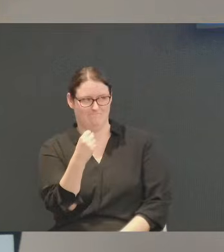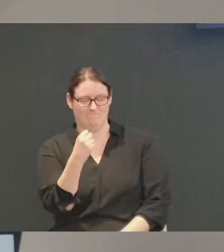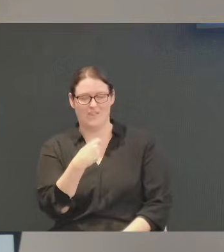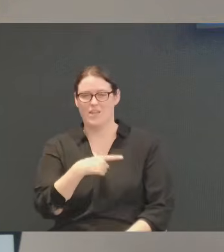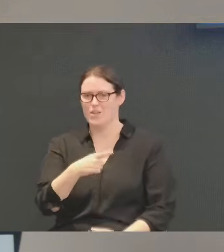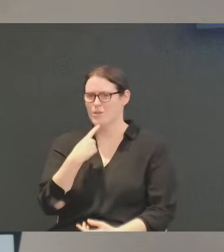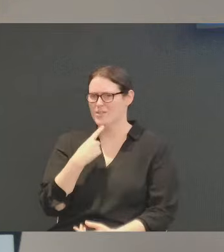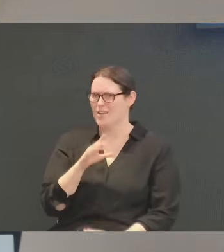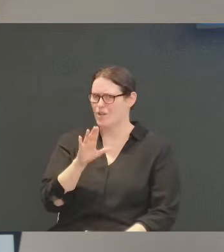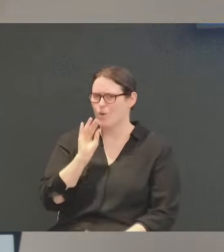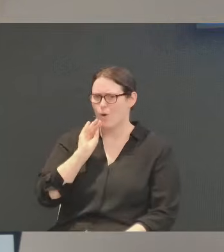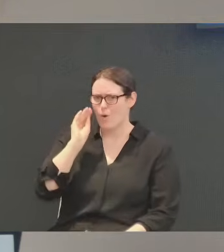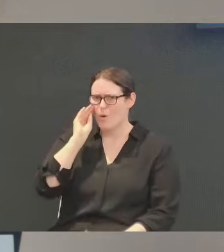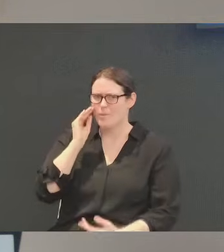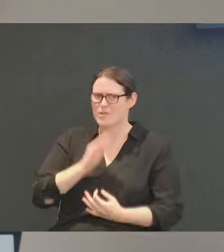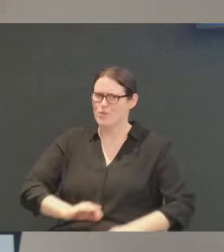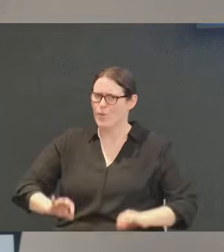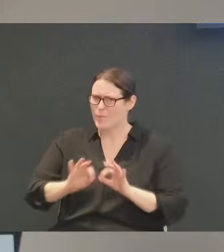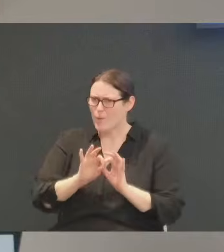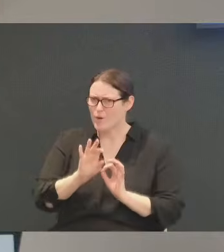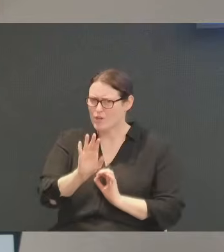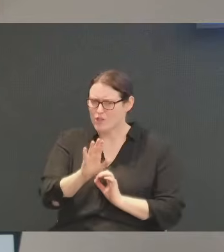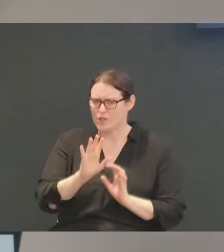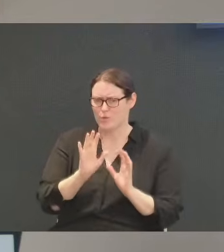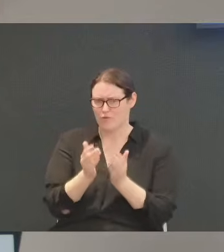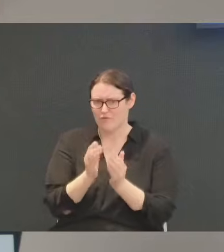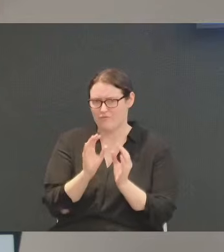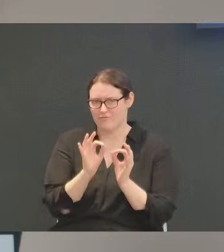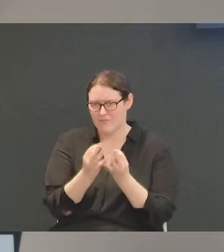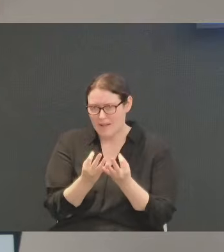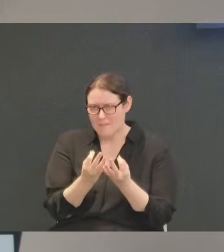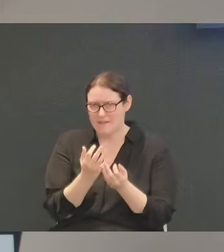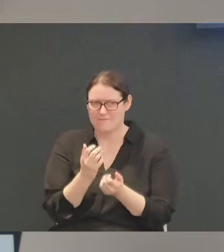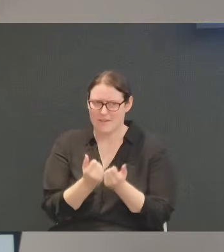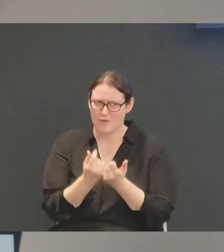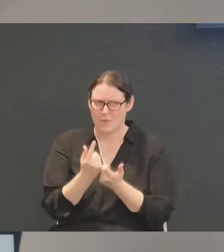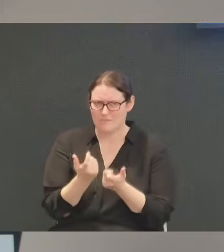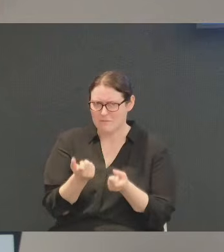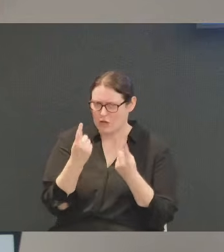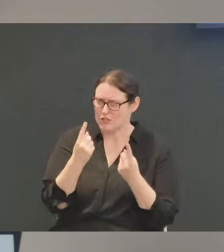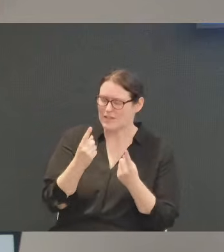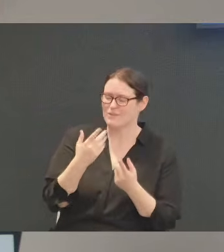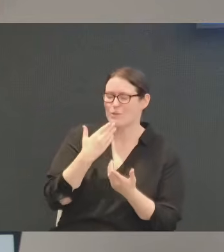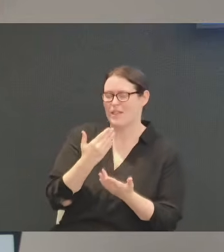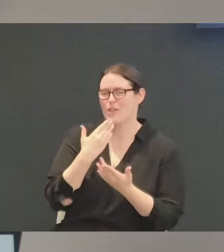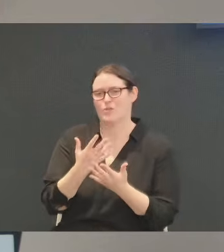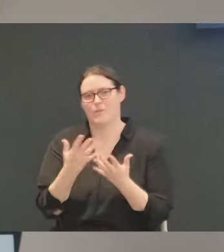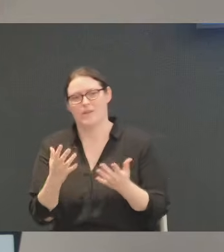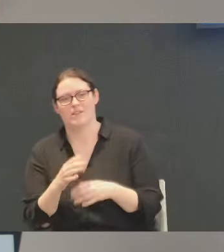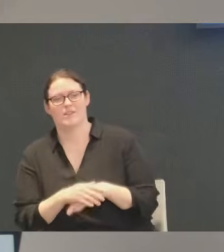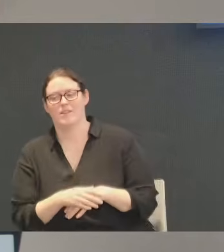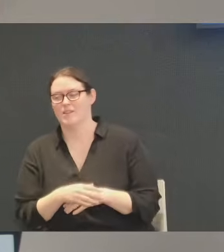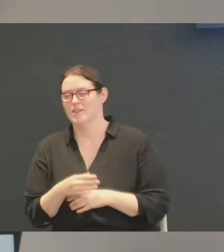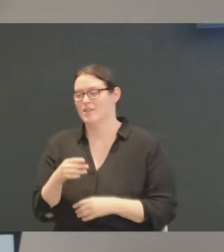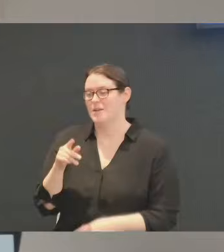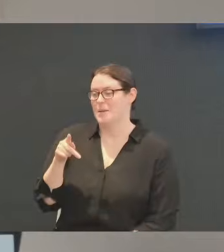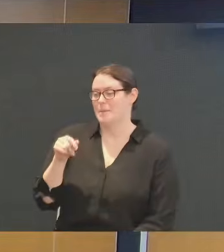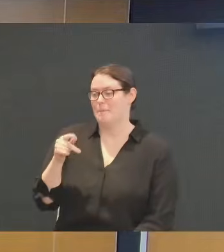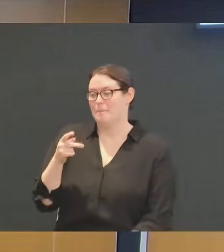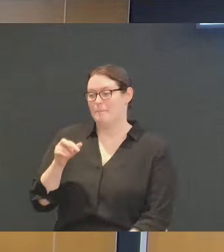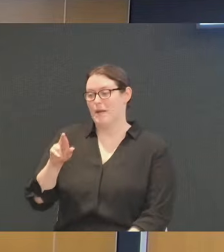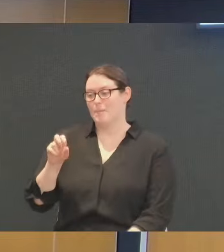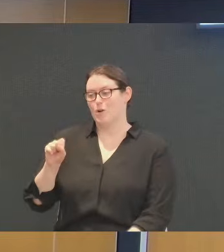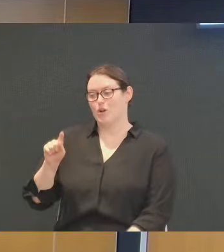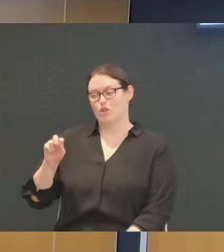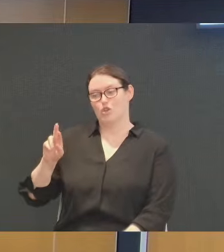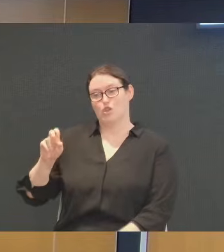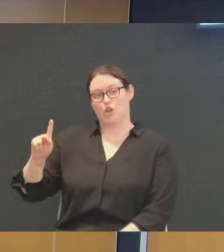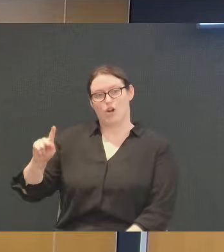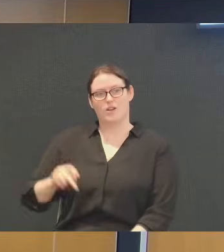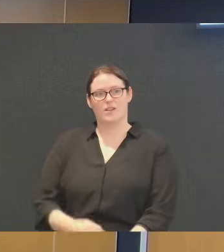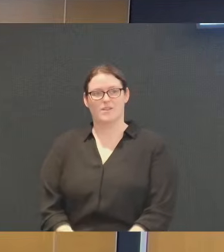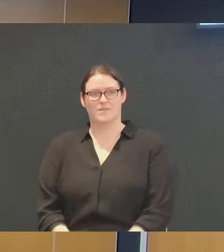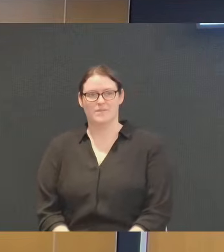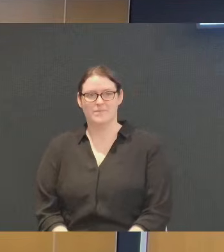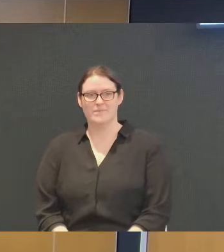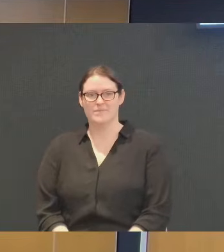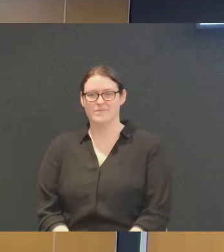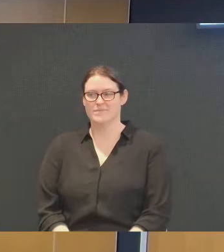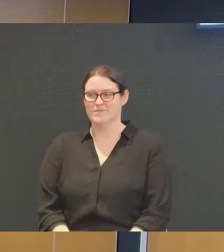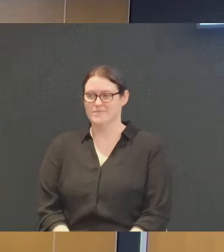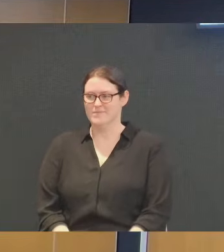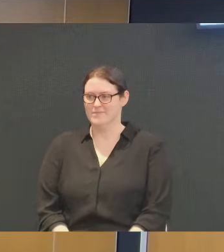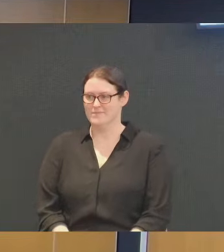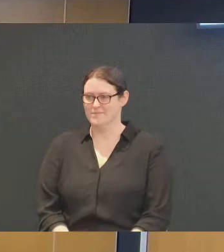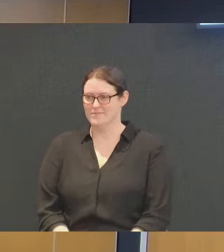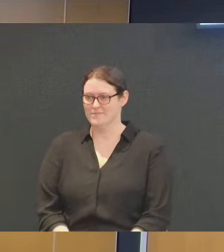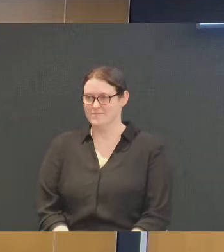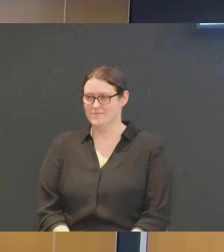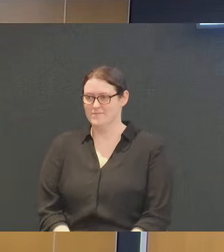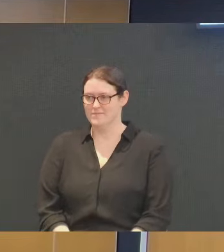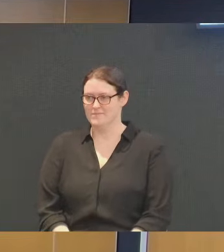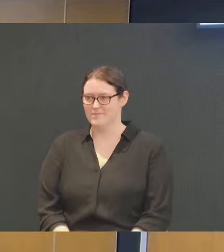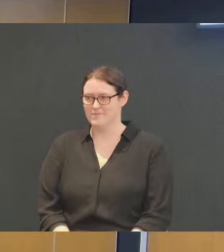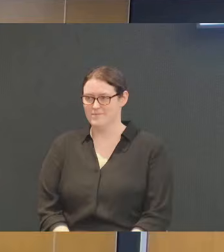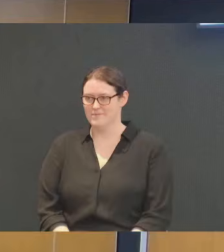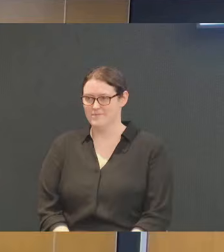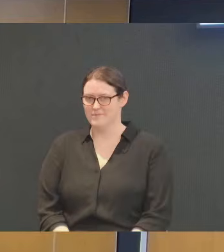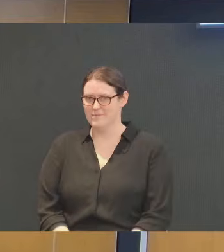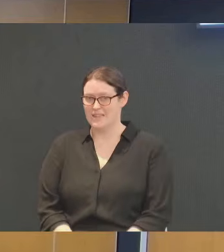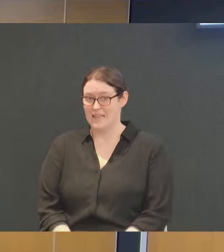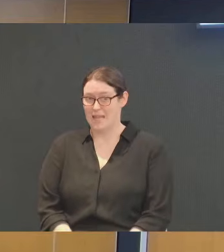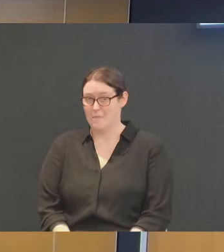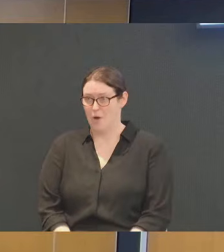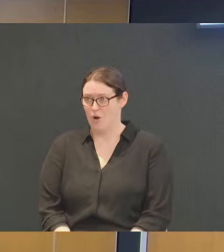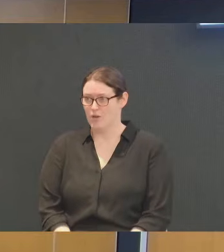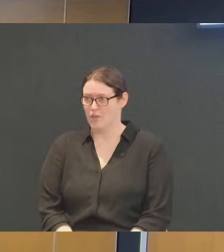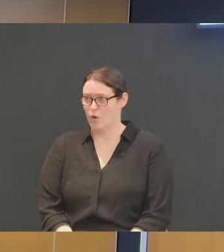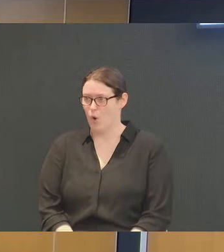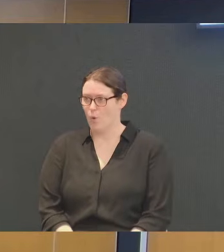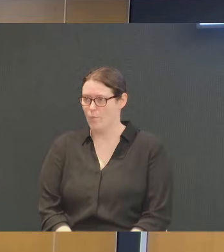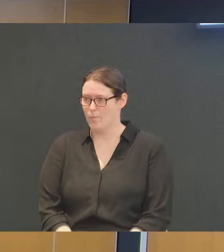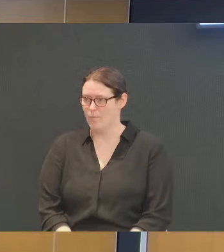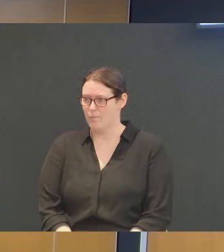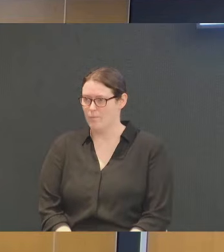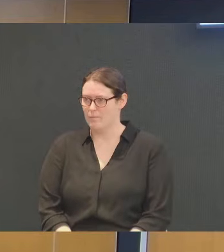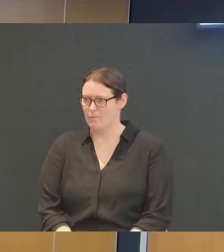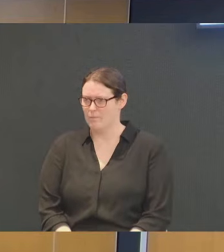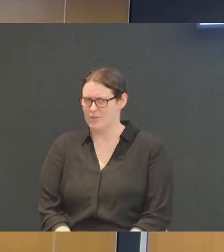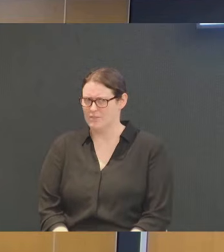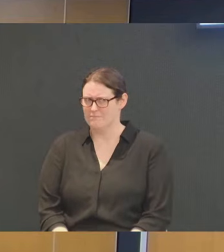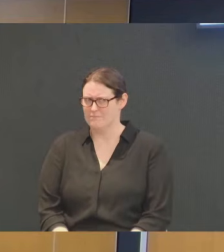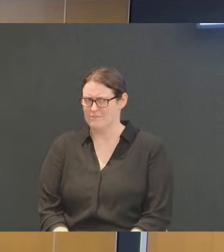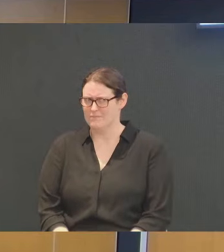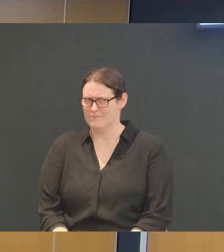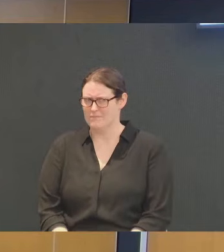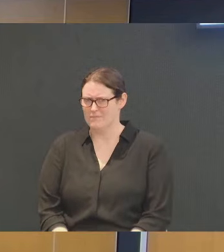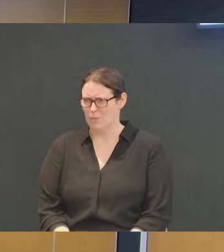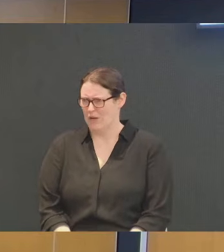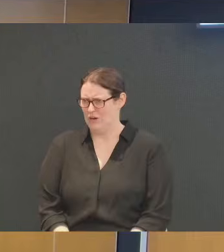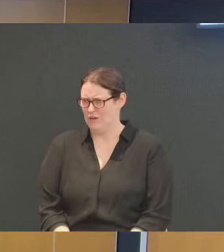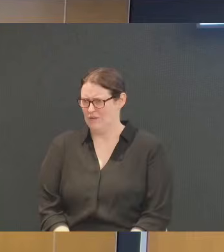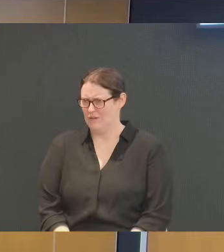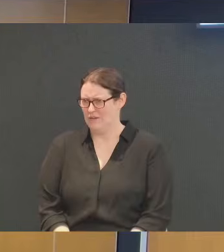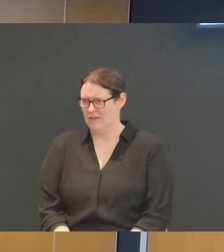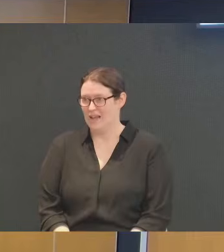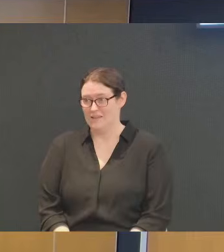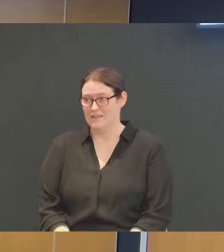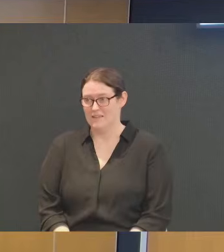your home is is so important to you and all of us. So, thank you. Uh, Piper Stark.